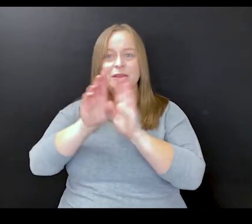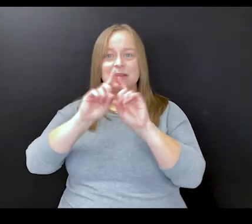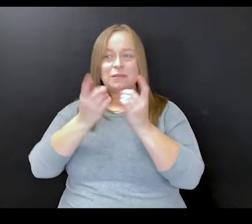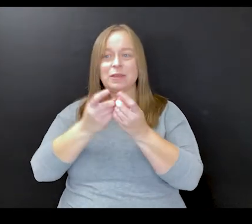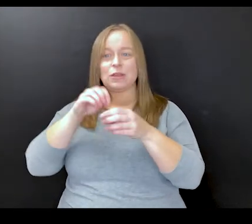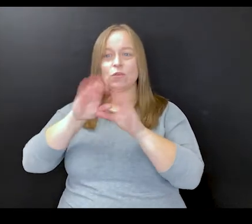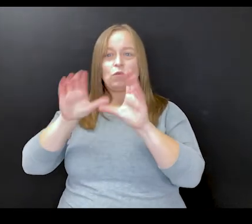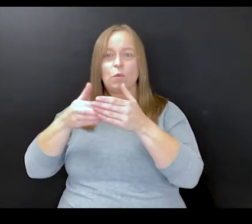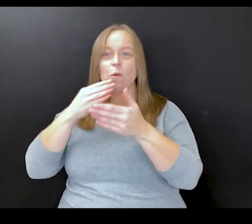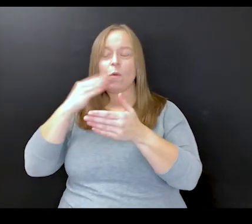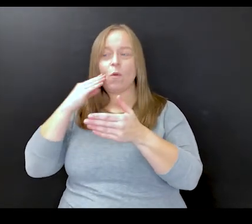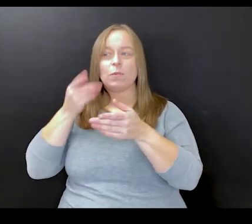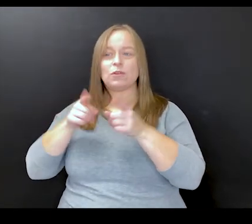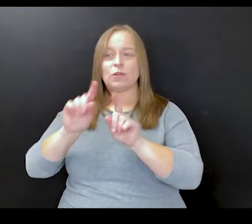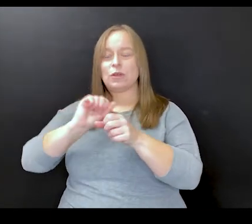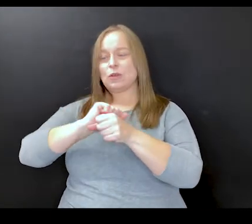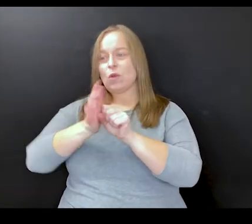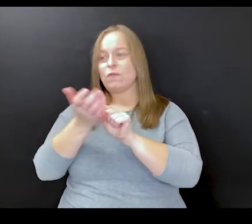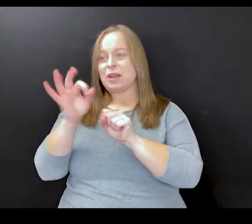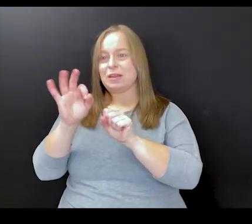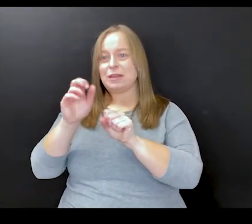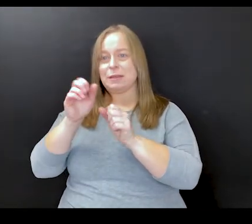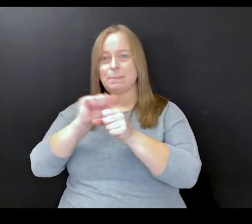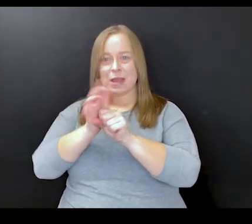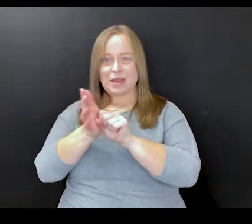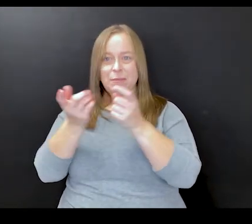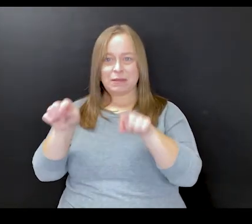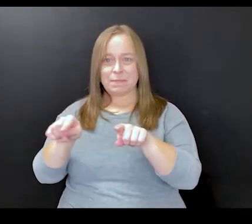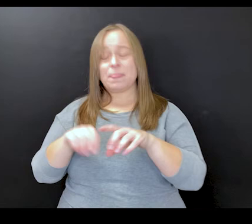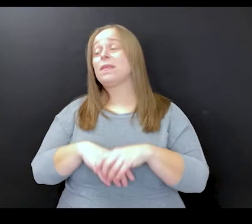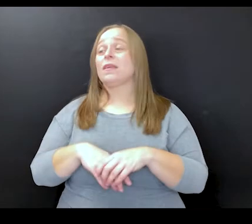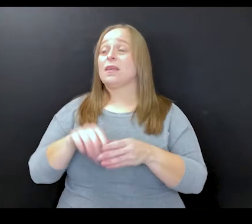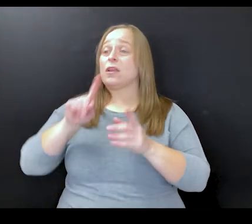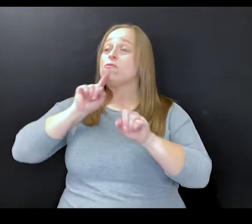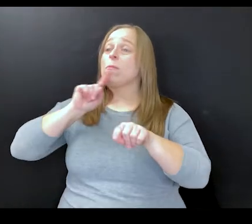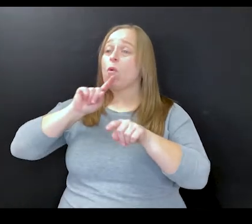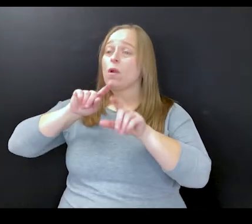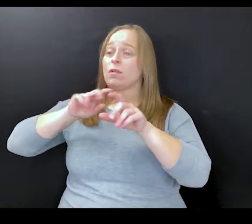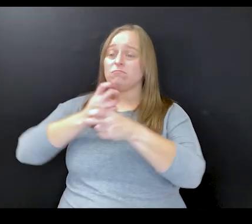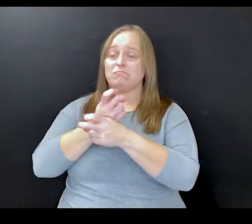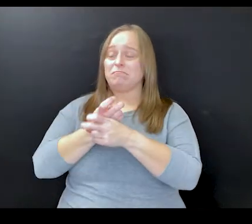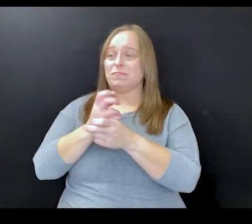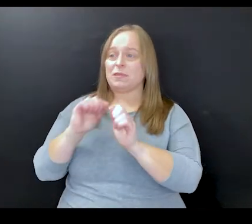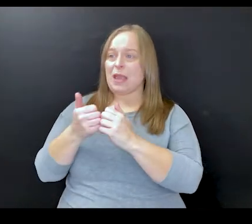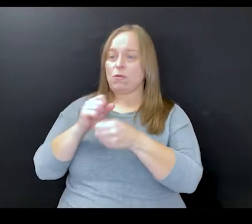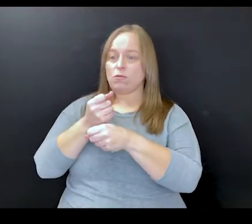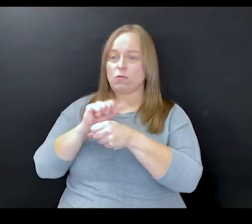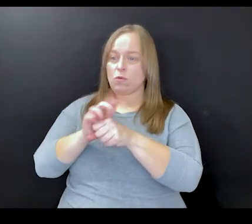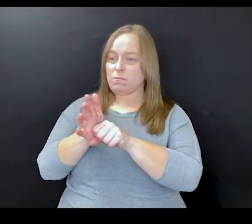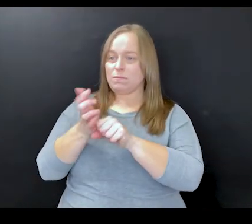in Group Homes During the COVID-19 Pandemic." Tim, this report outlined how COVID-19 impacted people